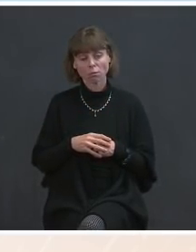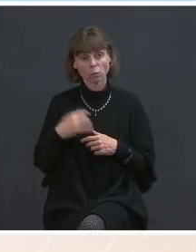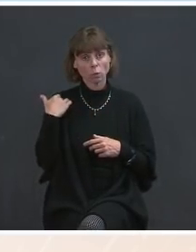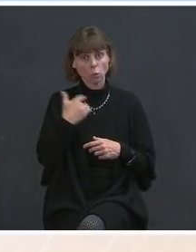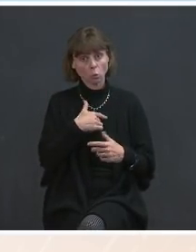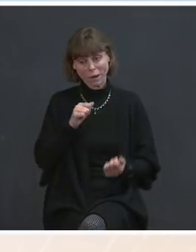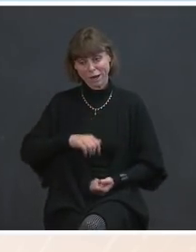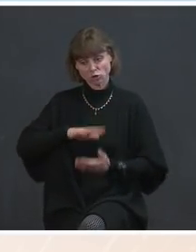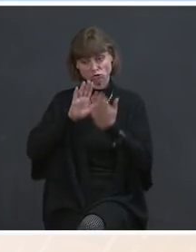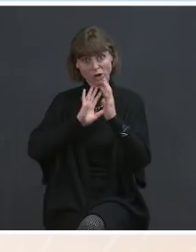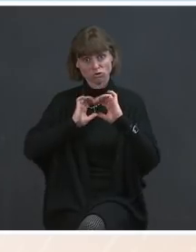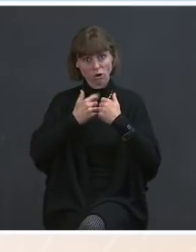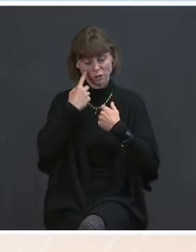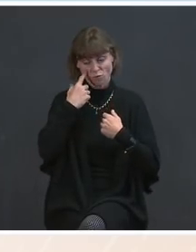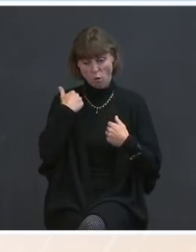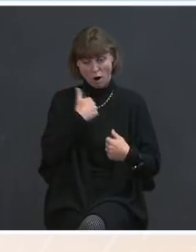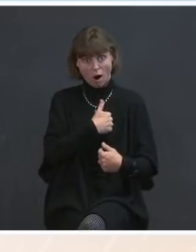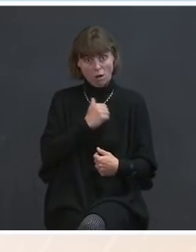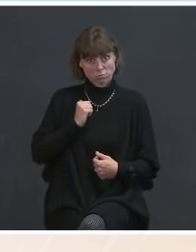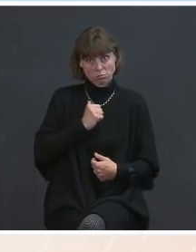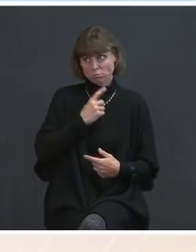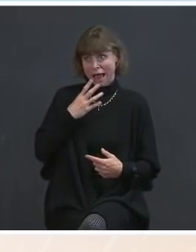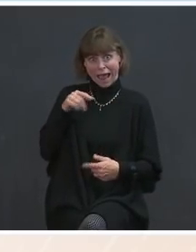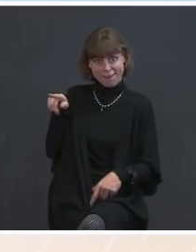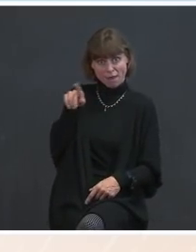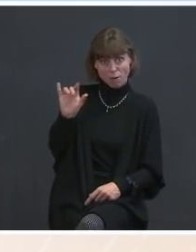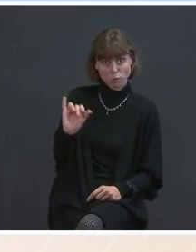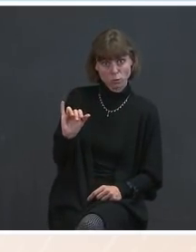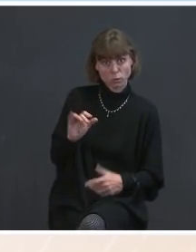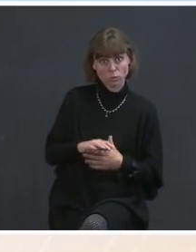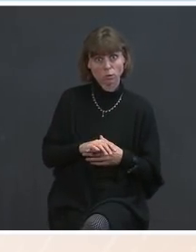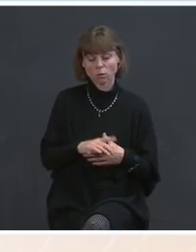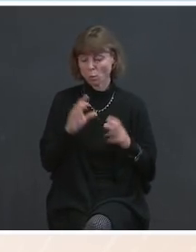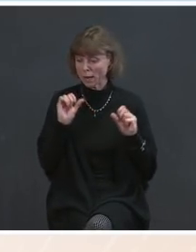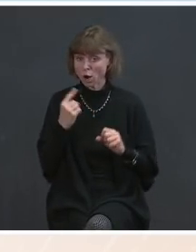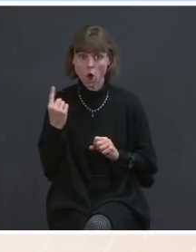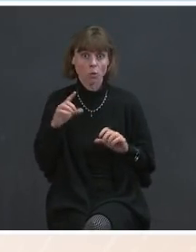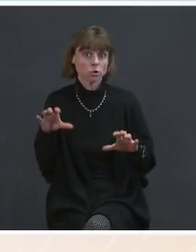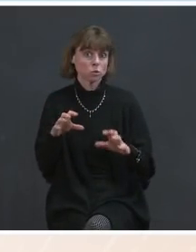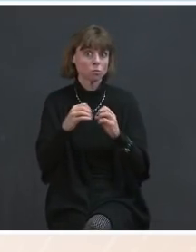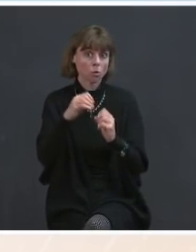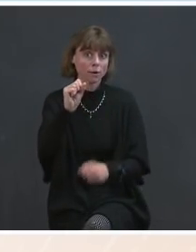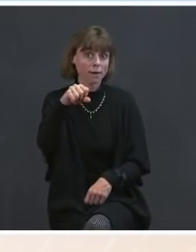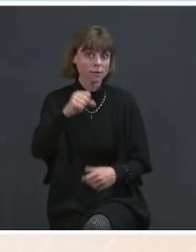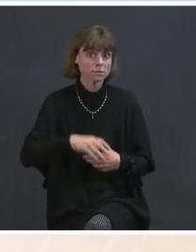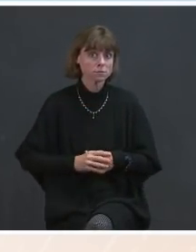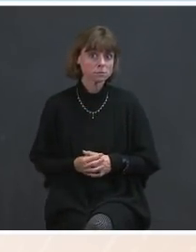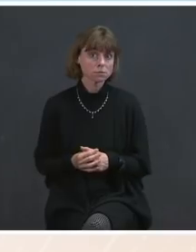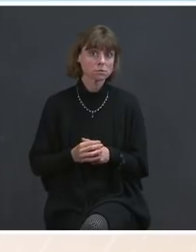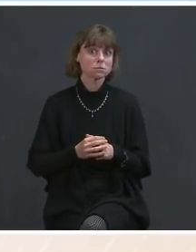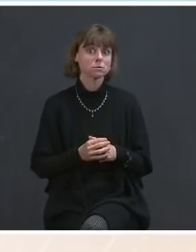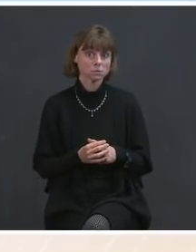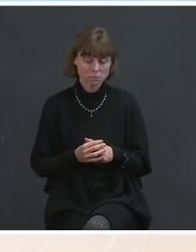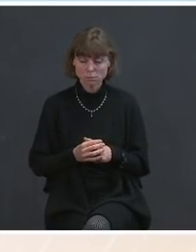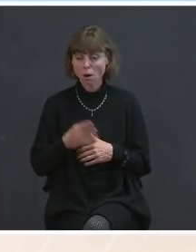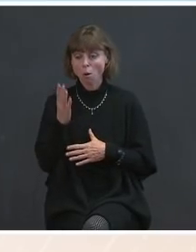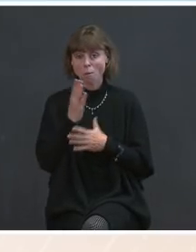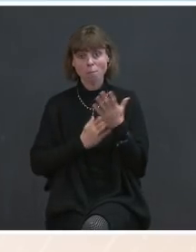and certainly a challenge for them. There's always more that can be done, Steve, and I think part of our engagement is having those diplomatic conversations